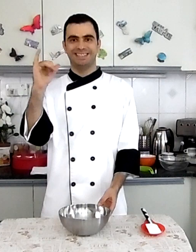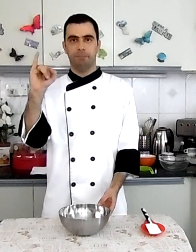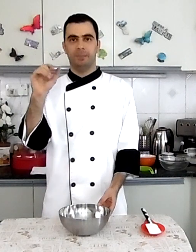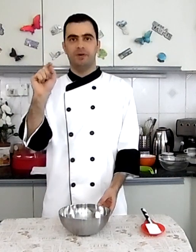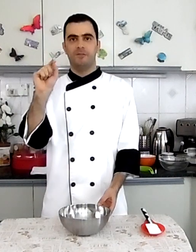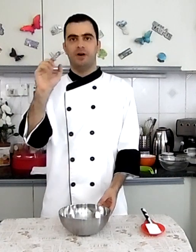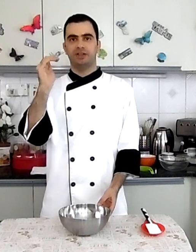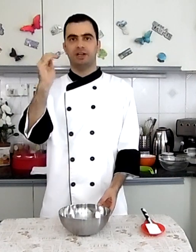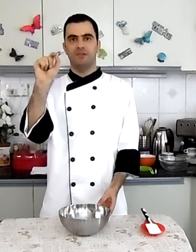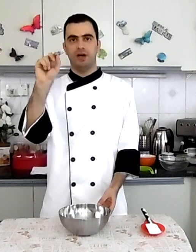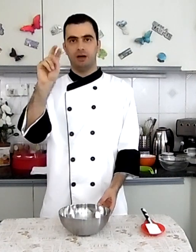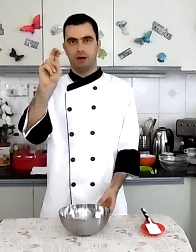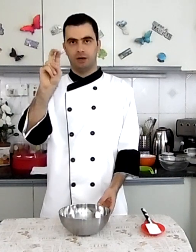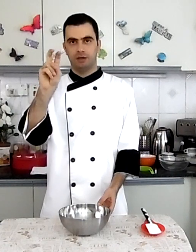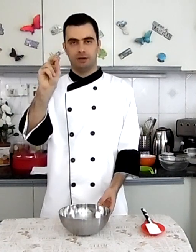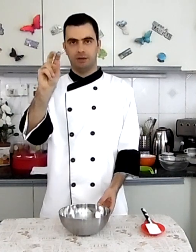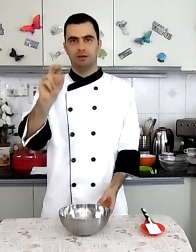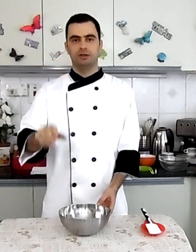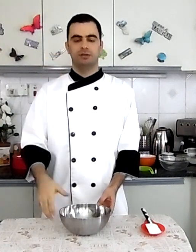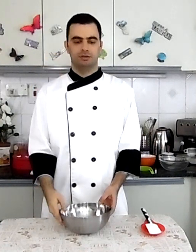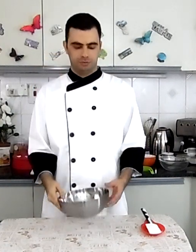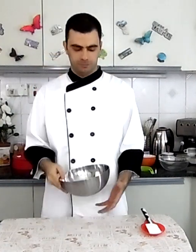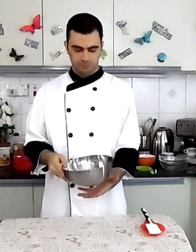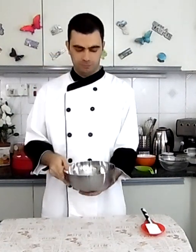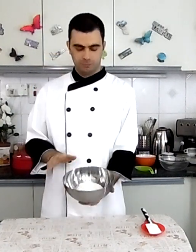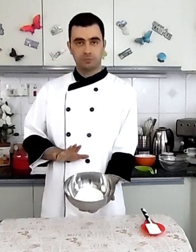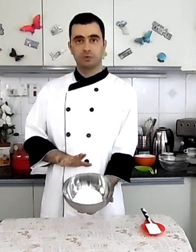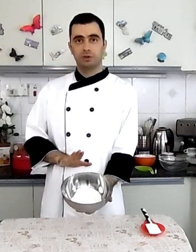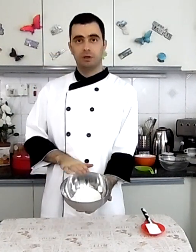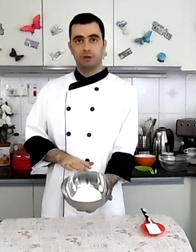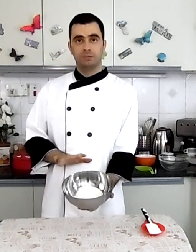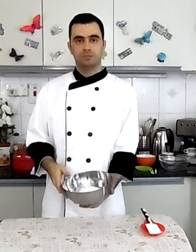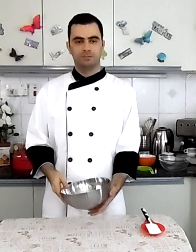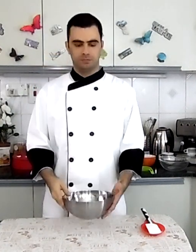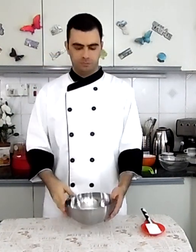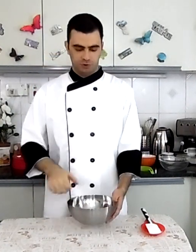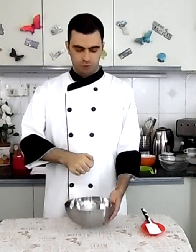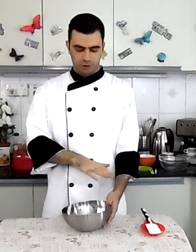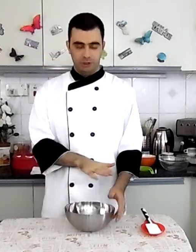We finished whipping the cream انتهينا من خفق الكريمة